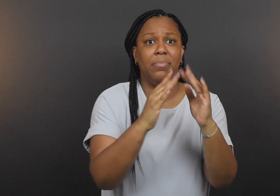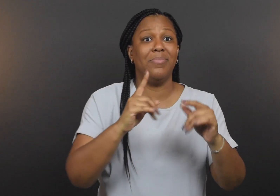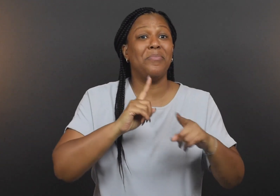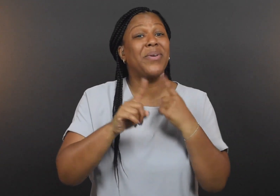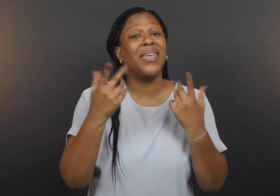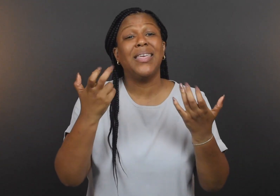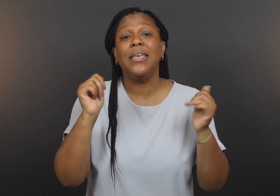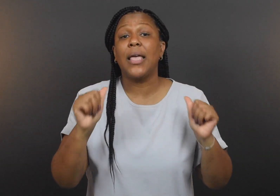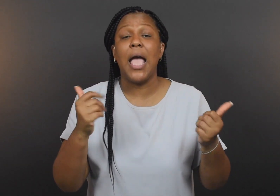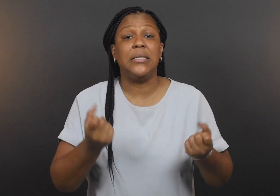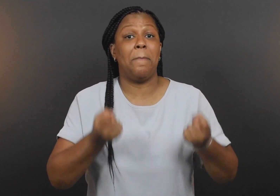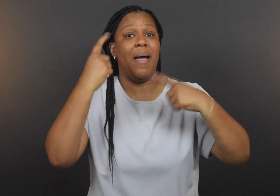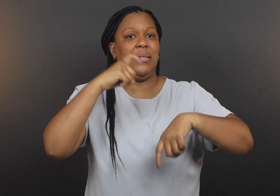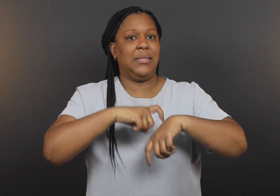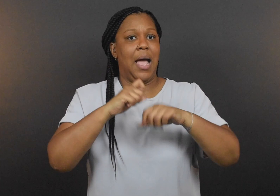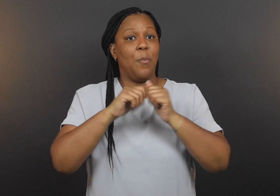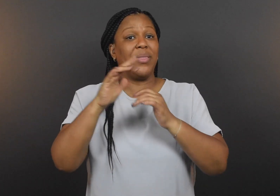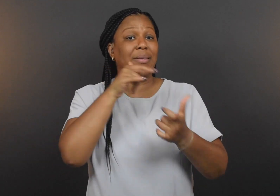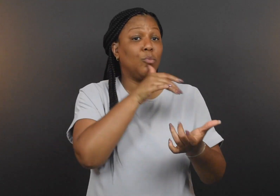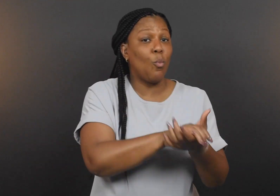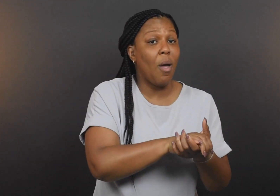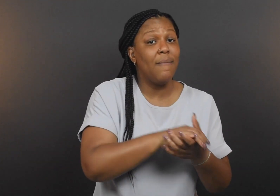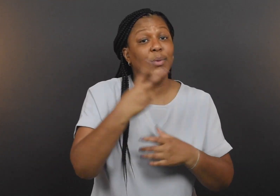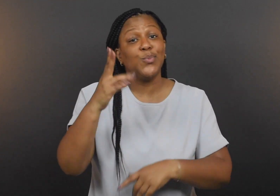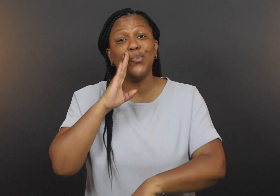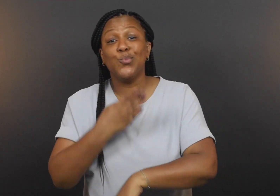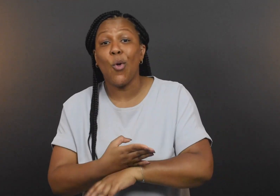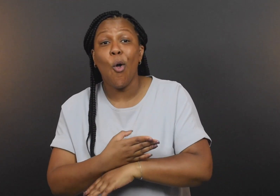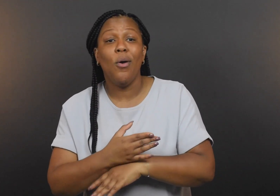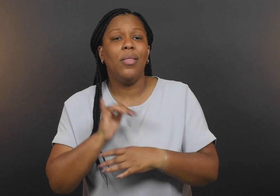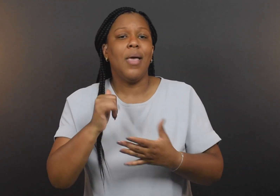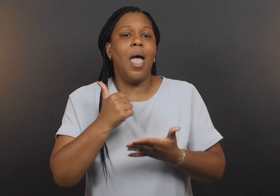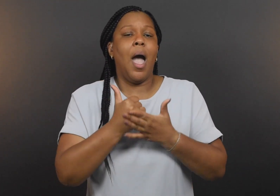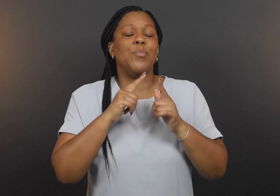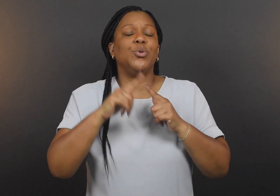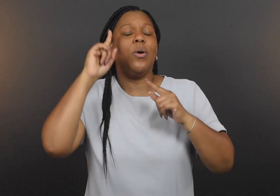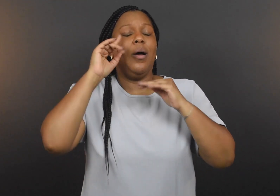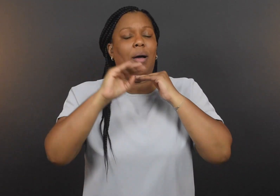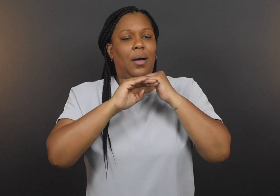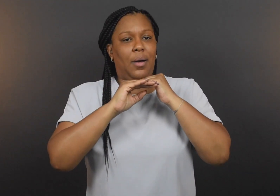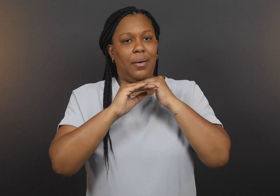He can finally spend some time with his wife and two daughters, and that helps him keep going.